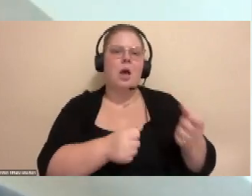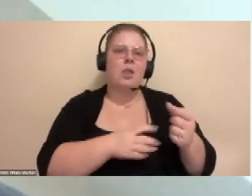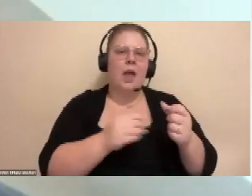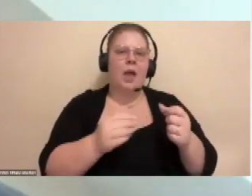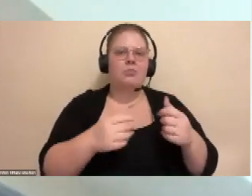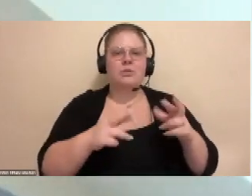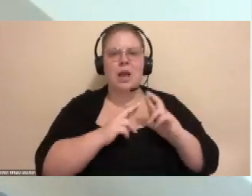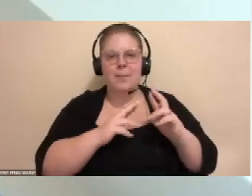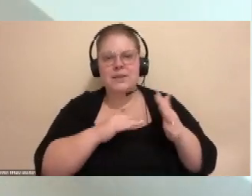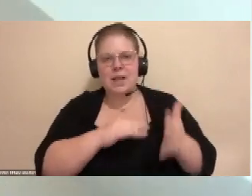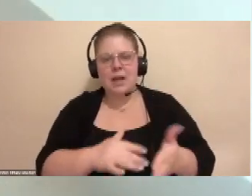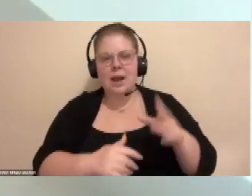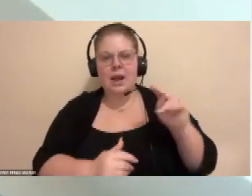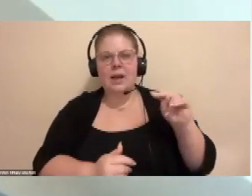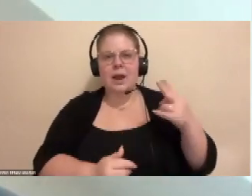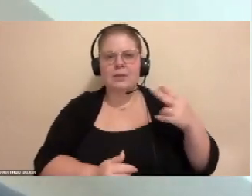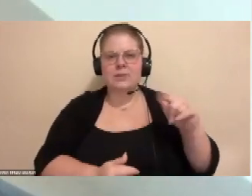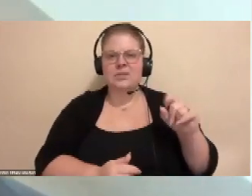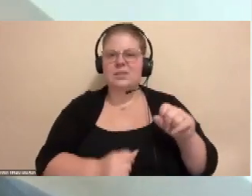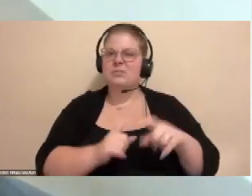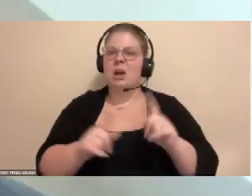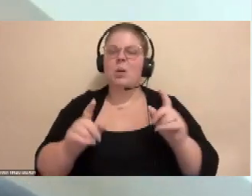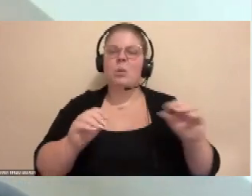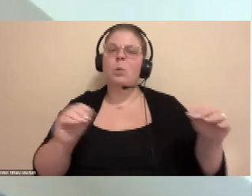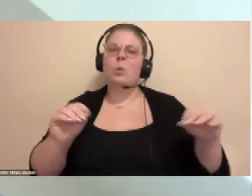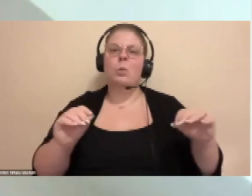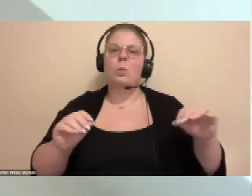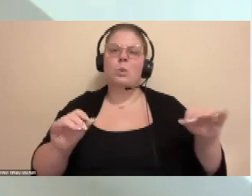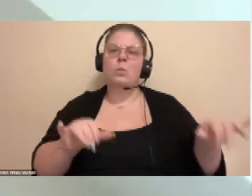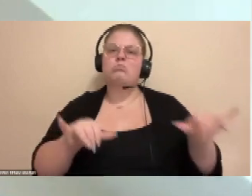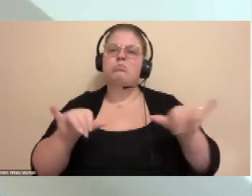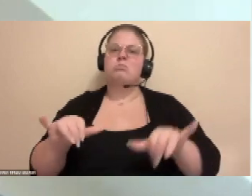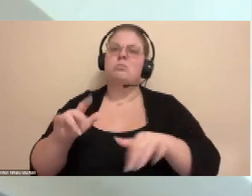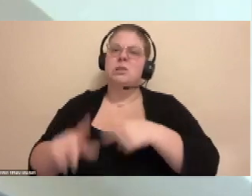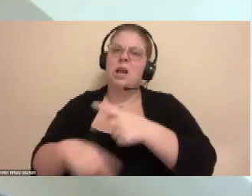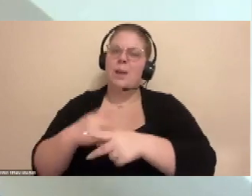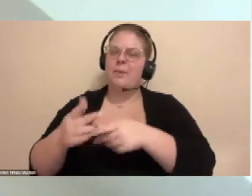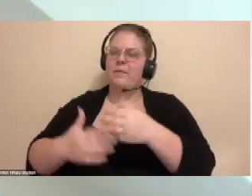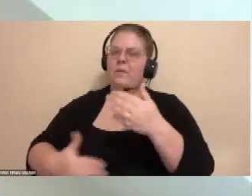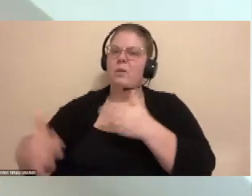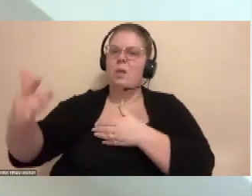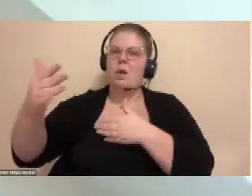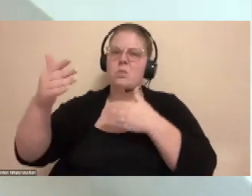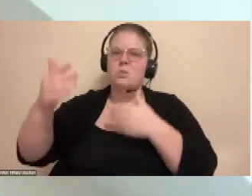We don't really have anything comparable from a longitudinal perspective for younger people with